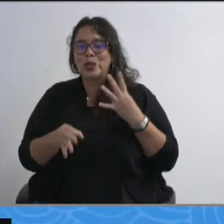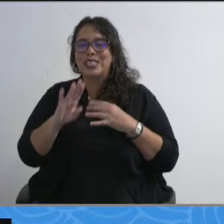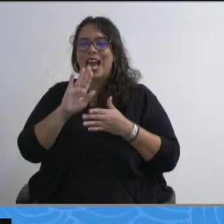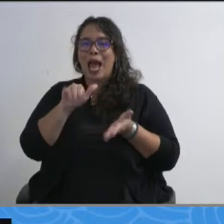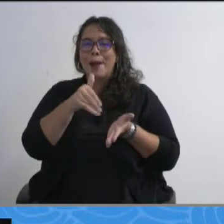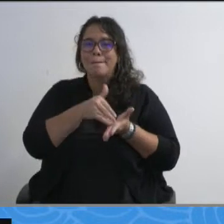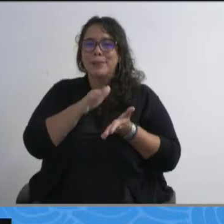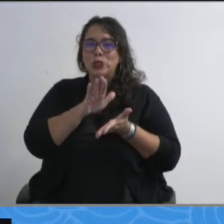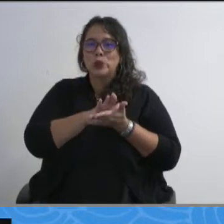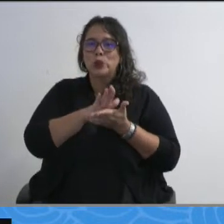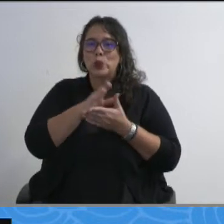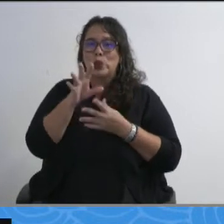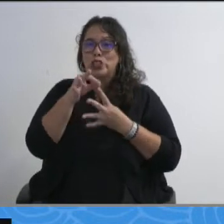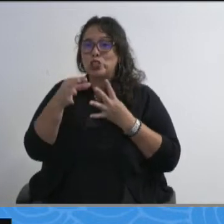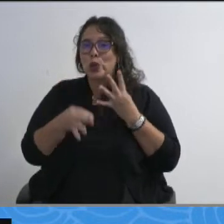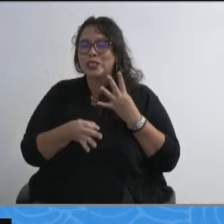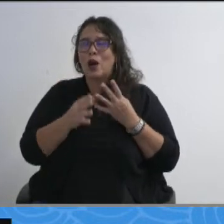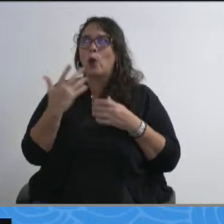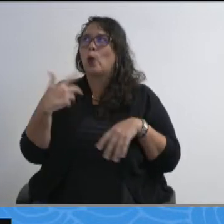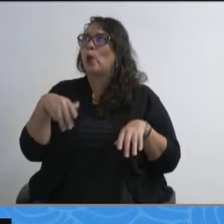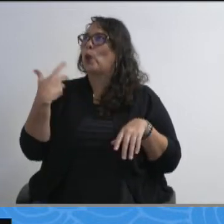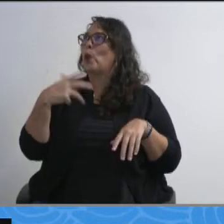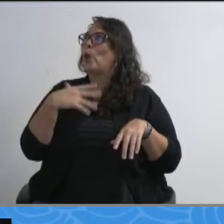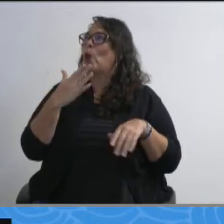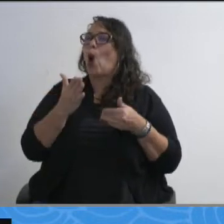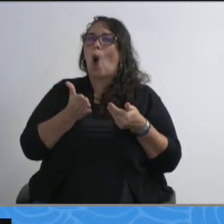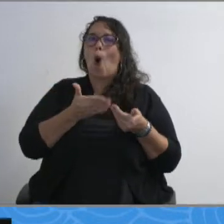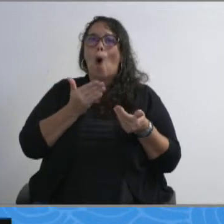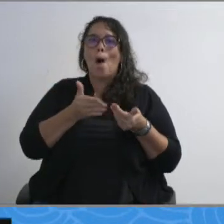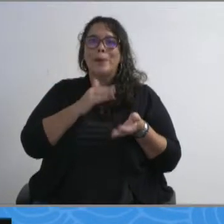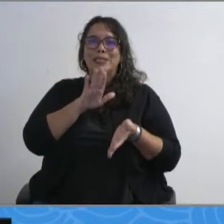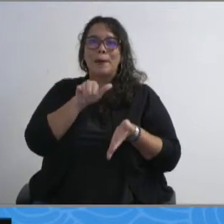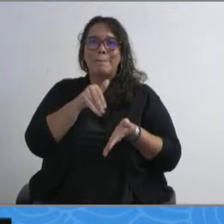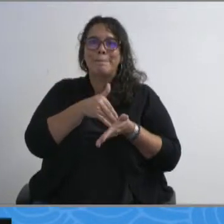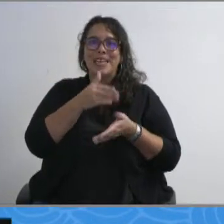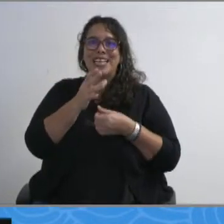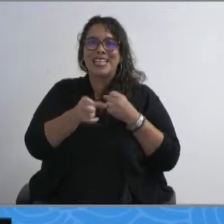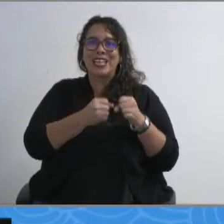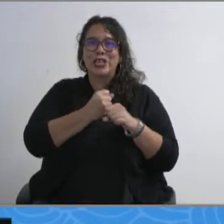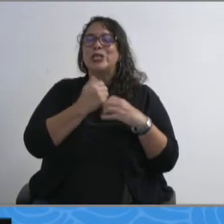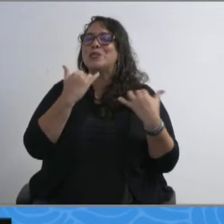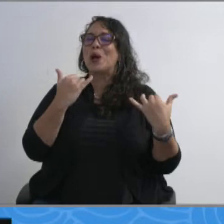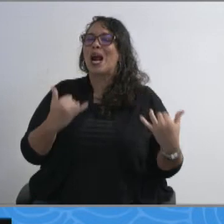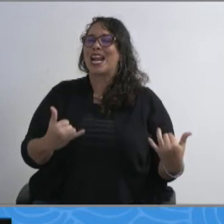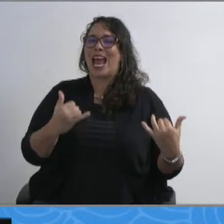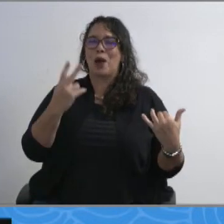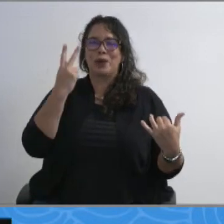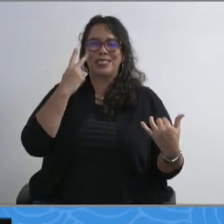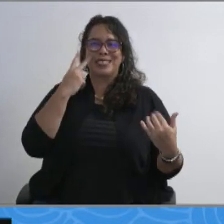And so, now we are almost mid-year. And so, she's showing us where we are in the progression of that timeline.